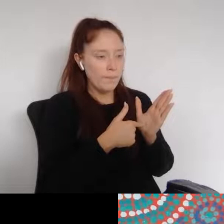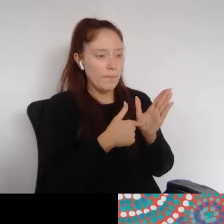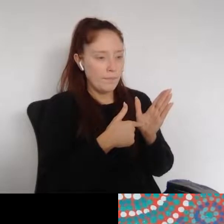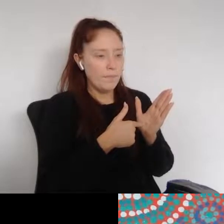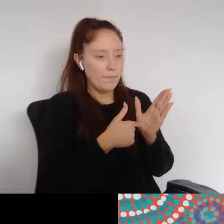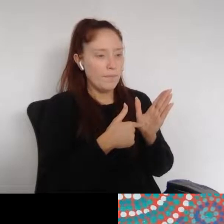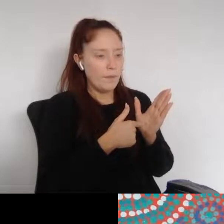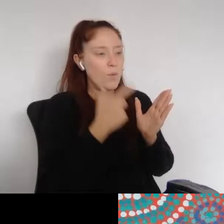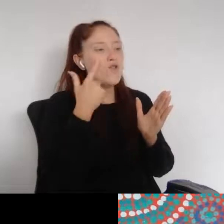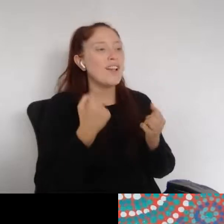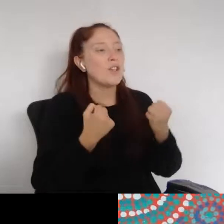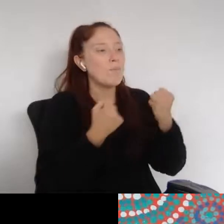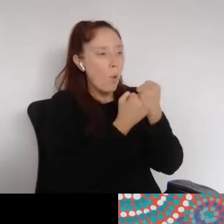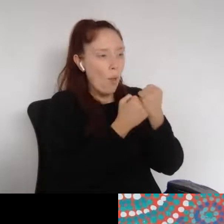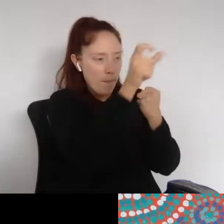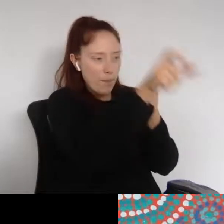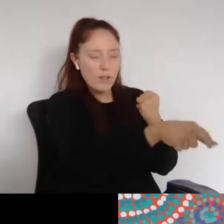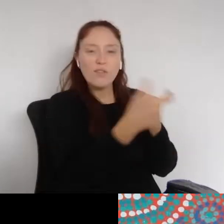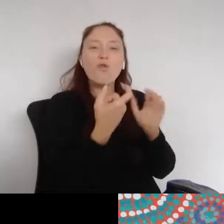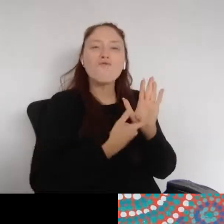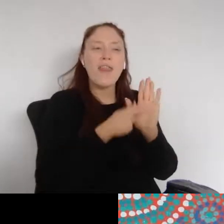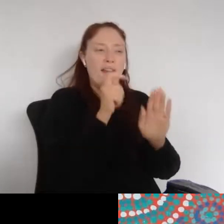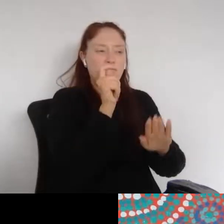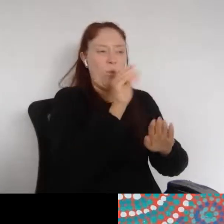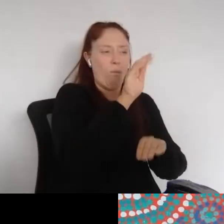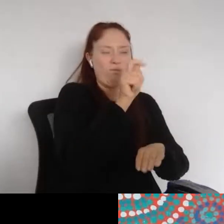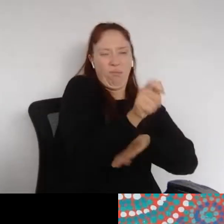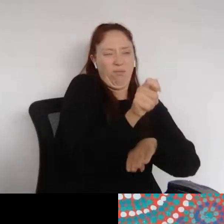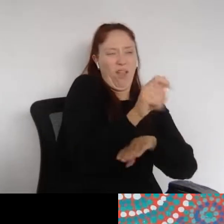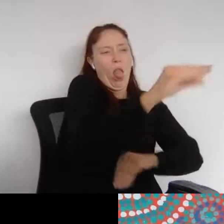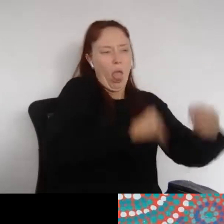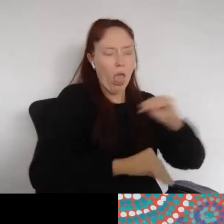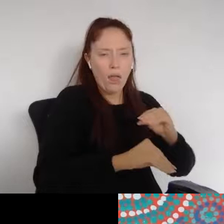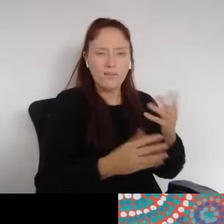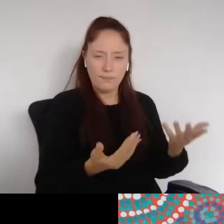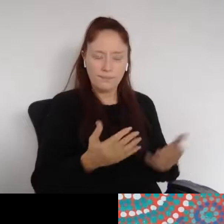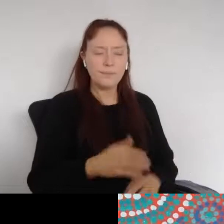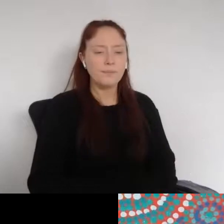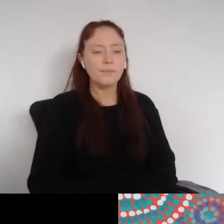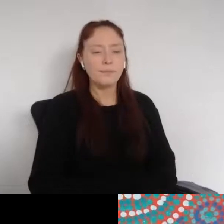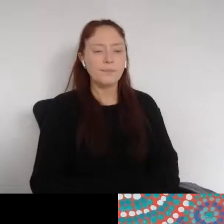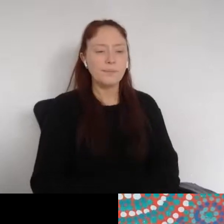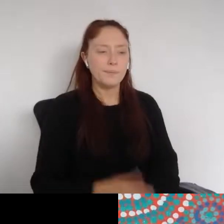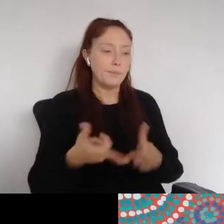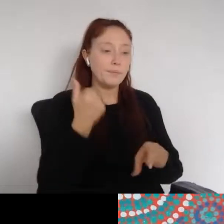rather than substituted sense. There are options for example, you might want to speak with the